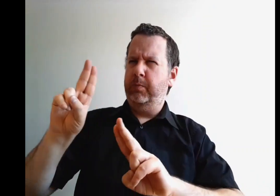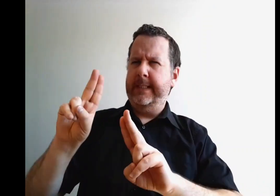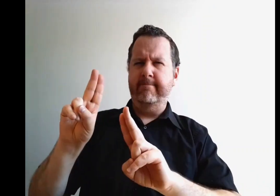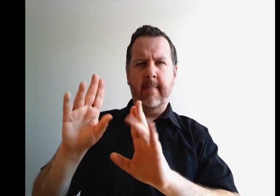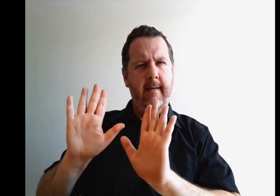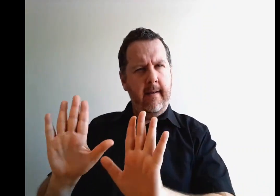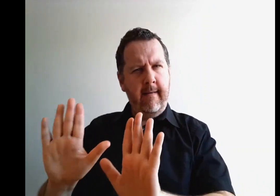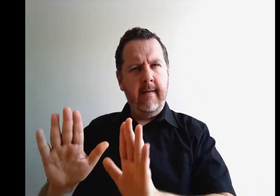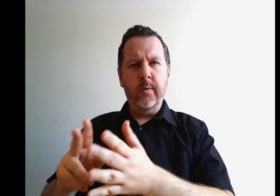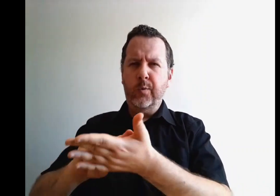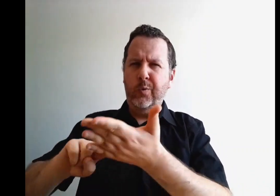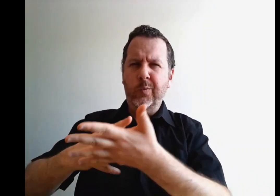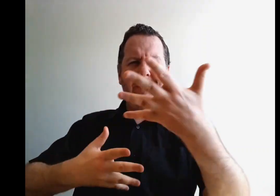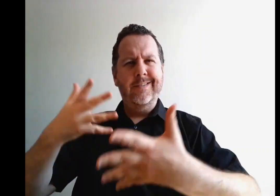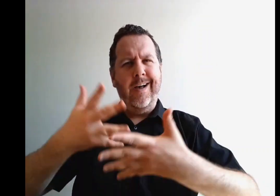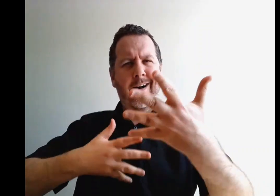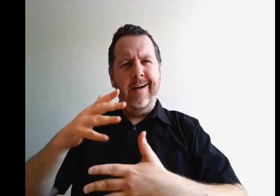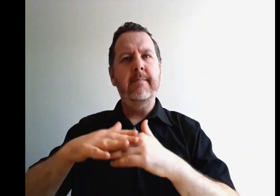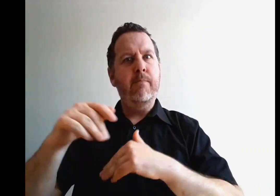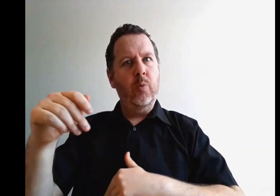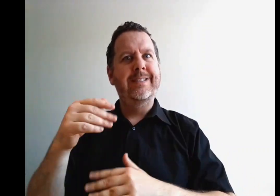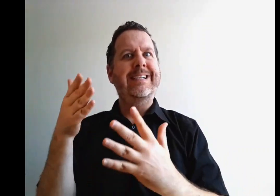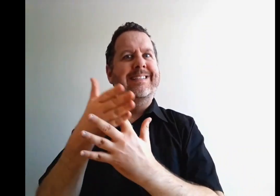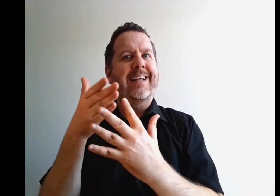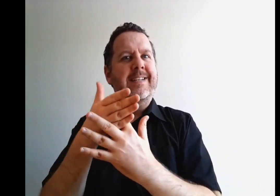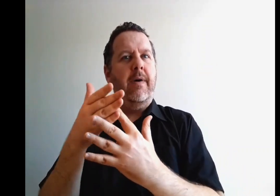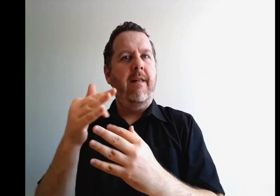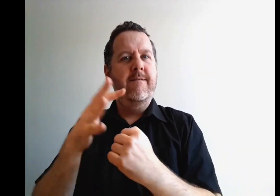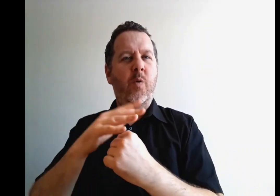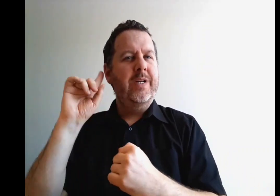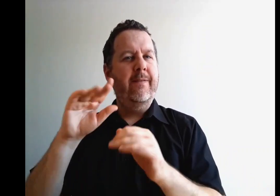the most accessible language for deaf children at the time because it's visual -